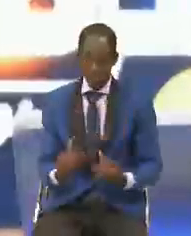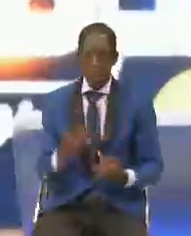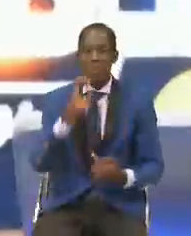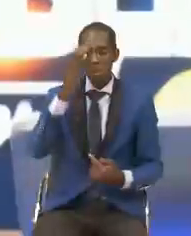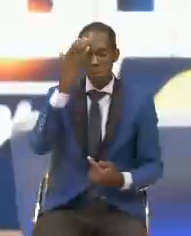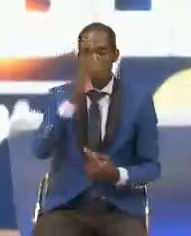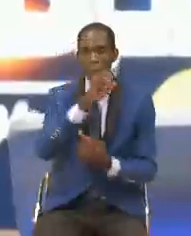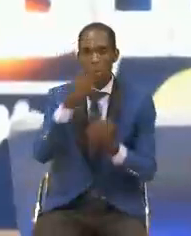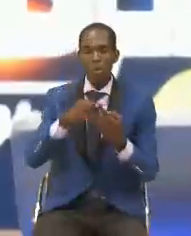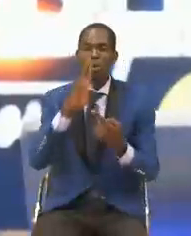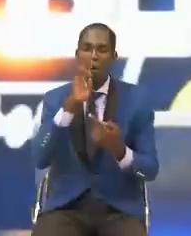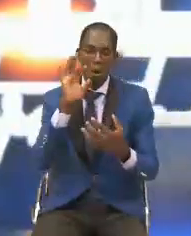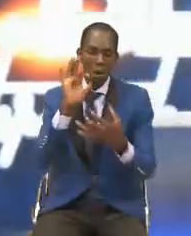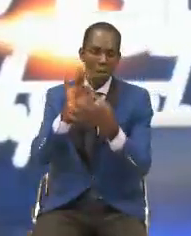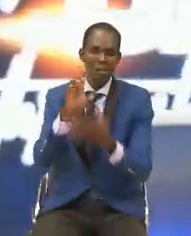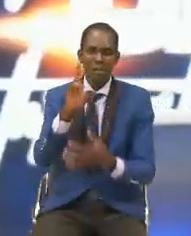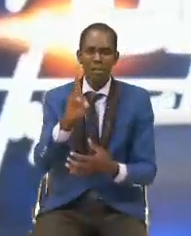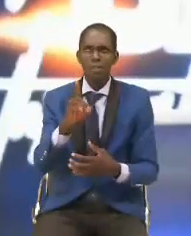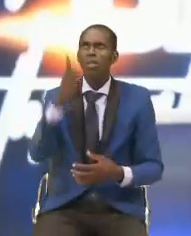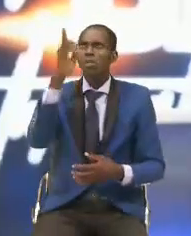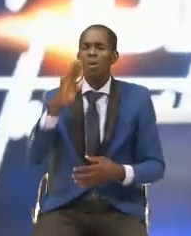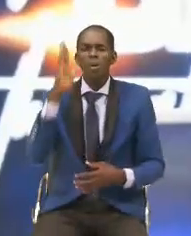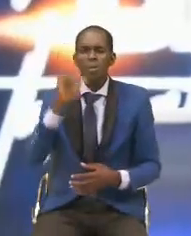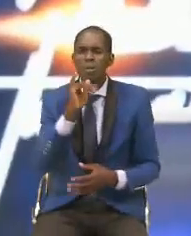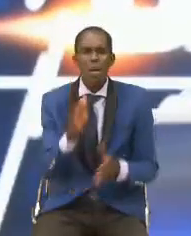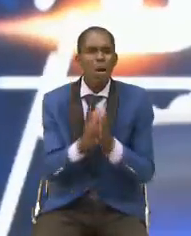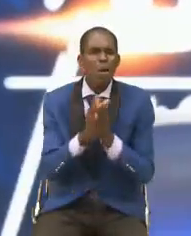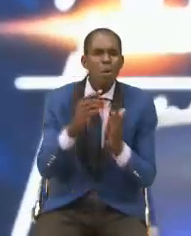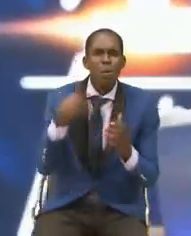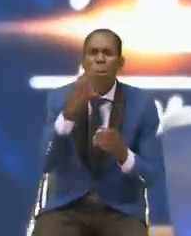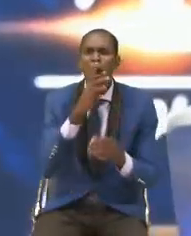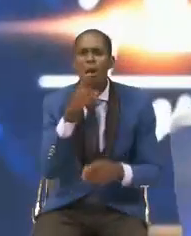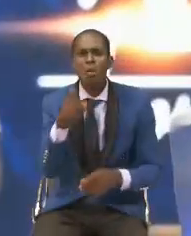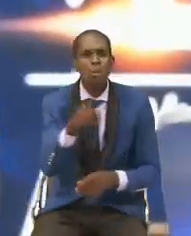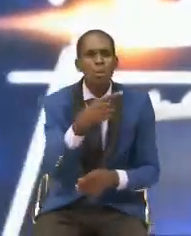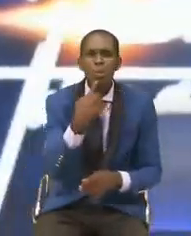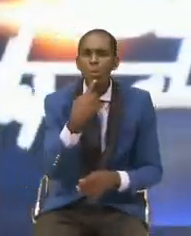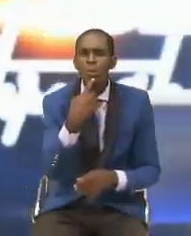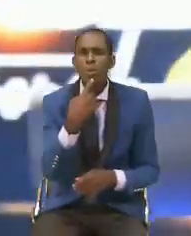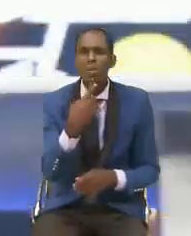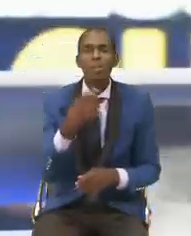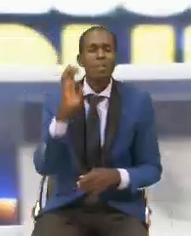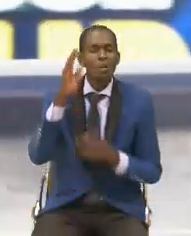he knows why you came he knows why you are connected he will not be asking who is there